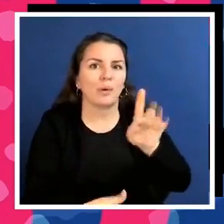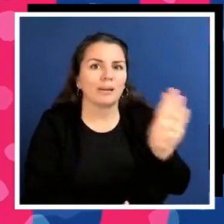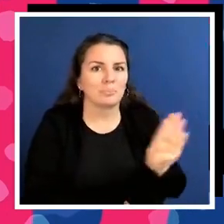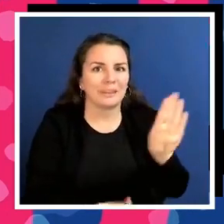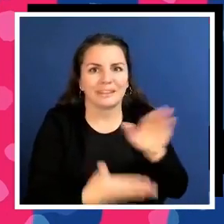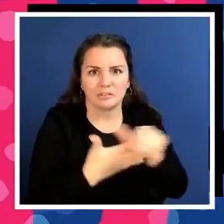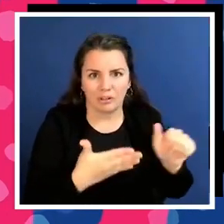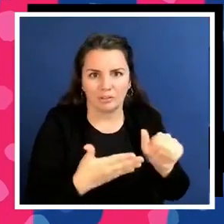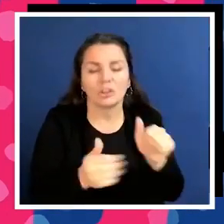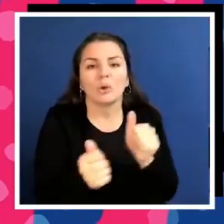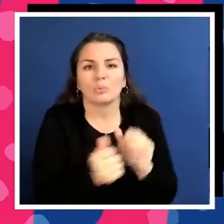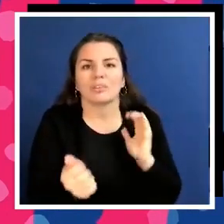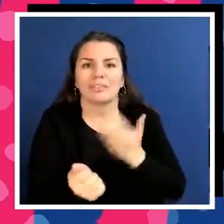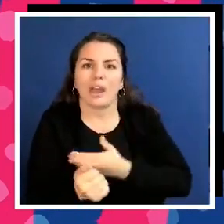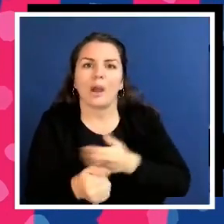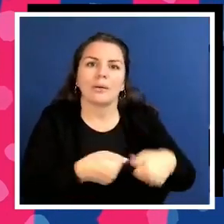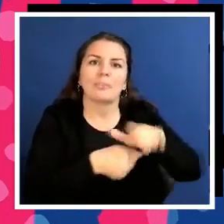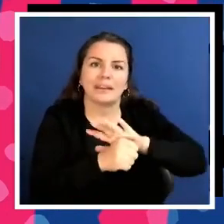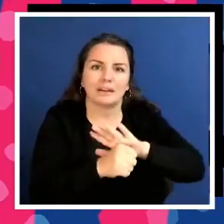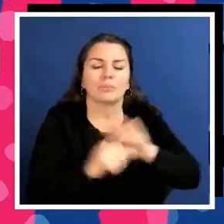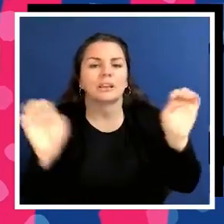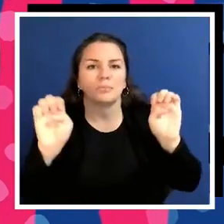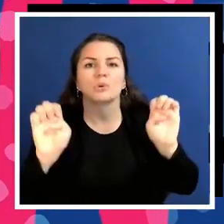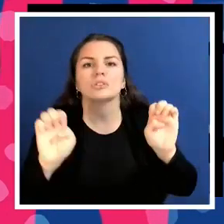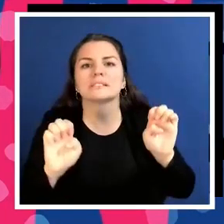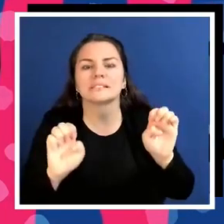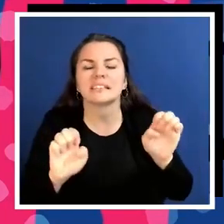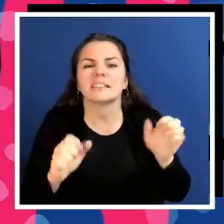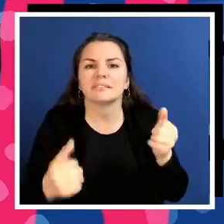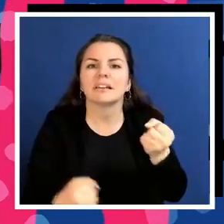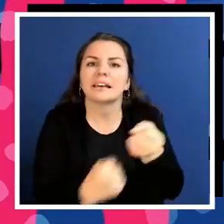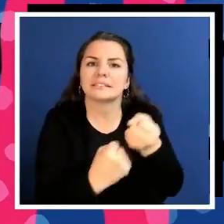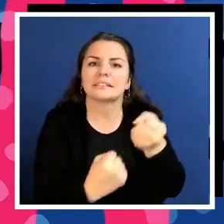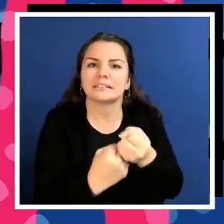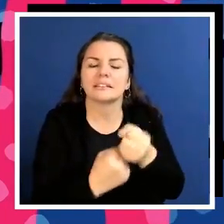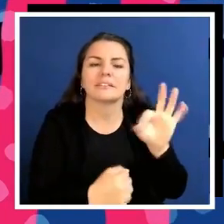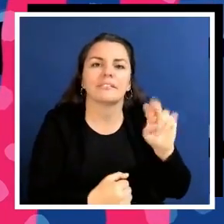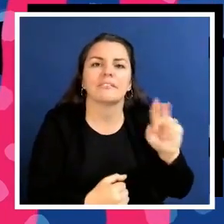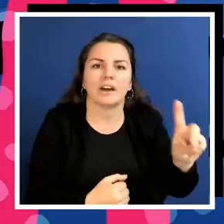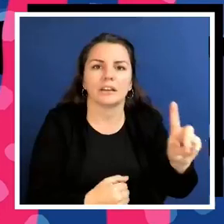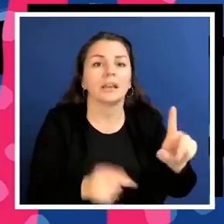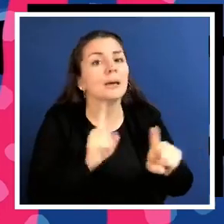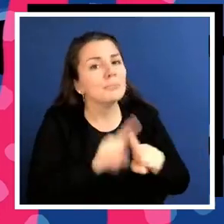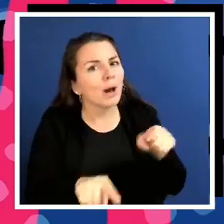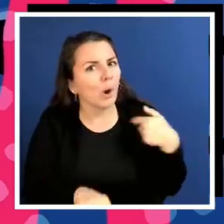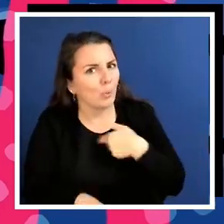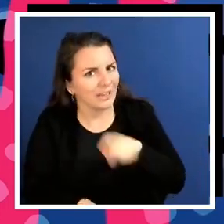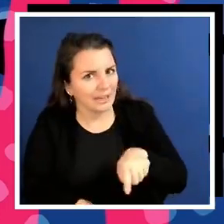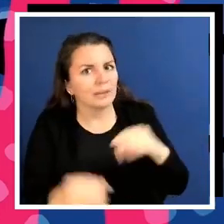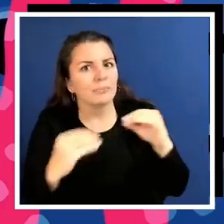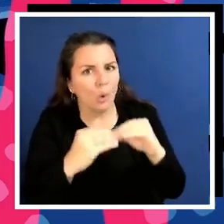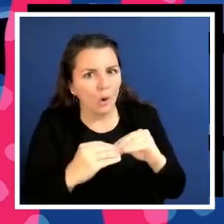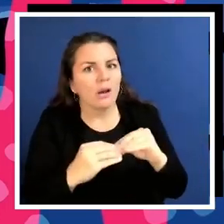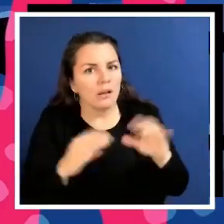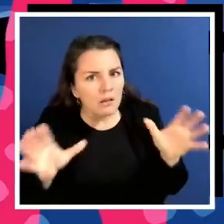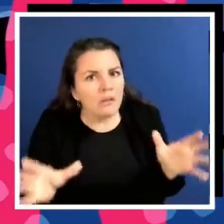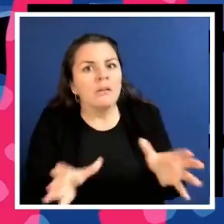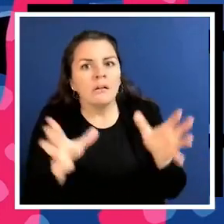NEGLECT, ABUSE AND EXPECTATION. THIS HAS BEEN VITAL TO OUR